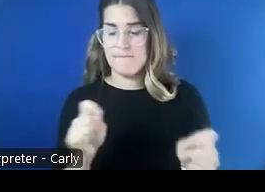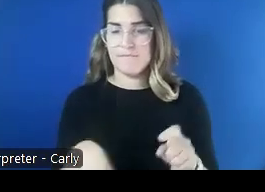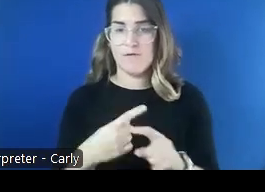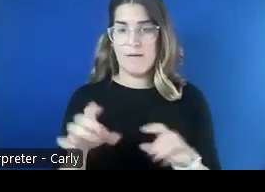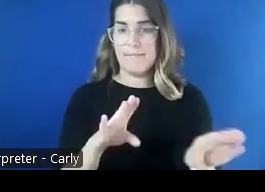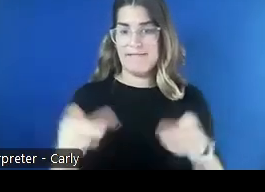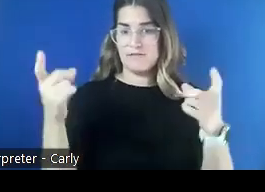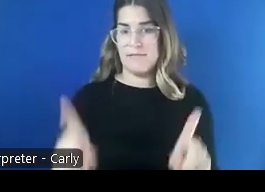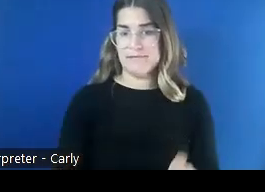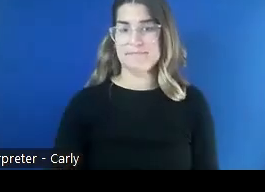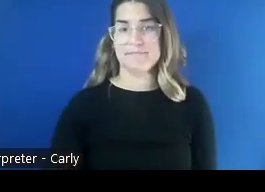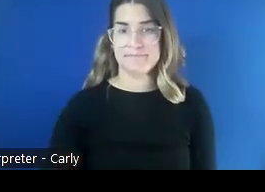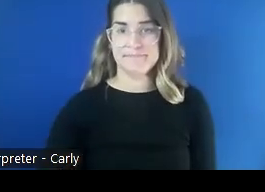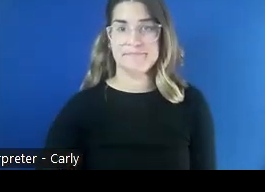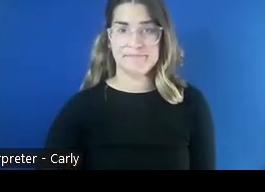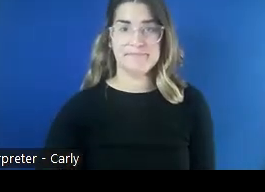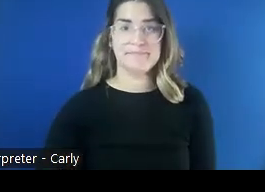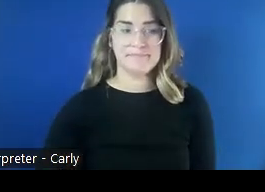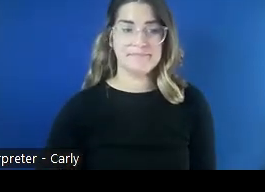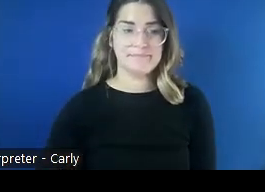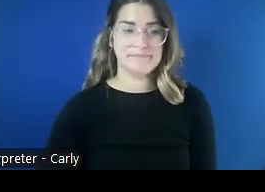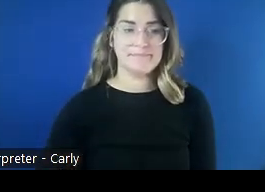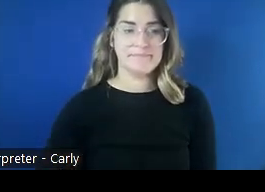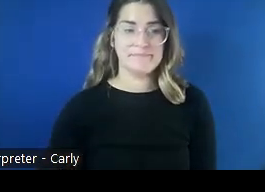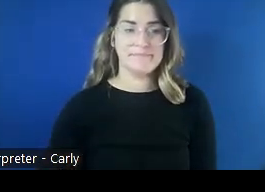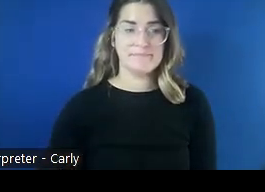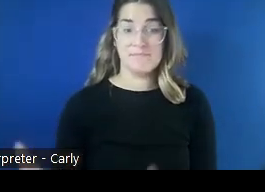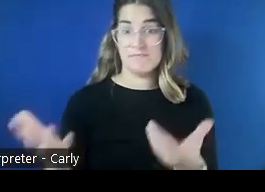um experienced as challenging in the classroom occur and so they could plan a professional